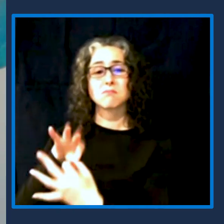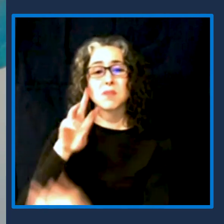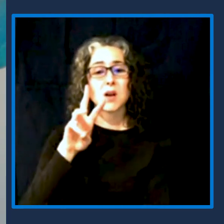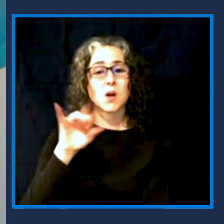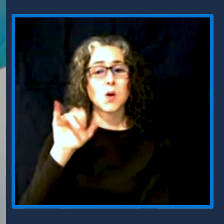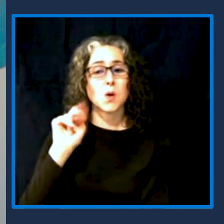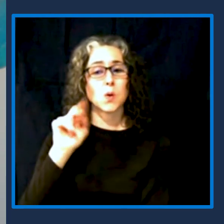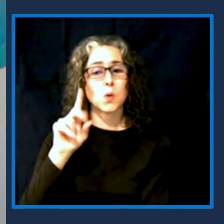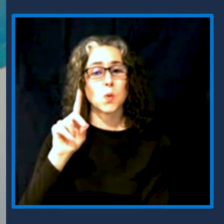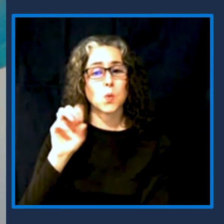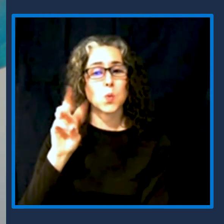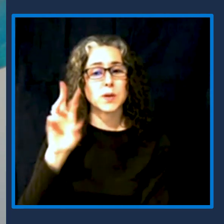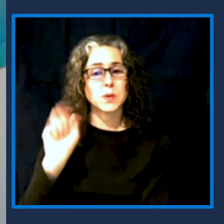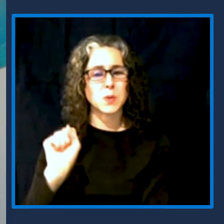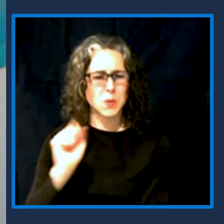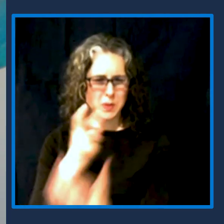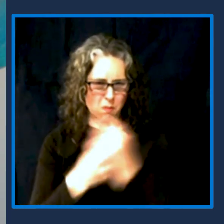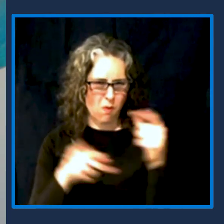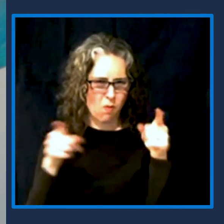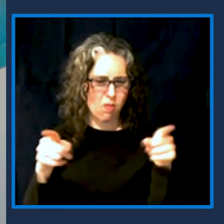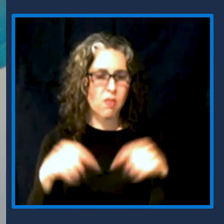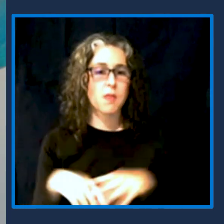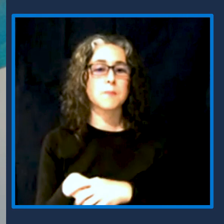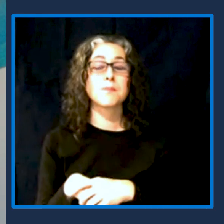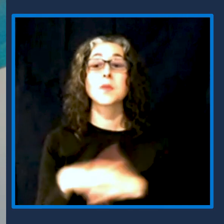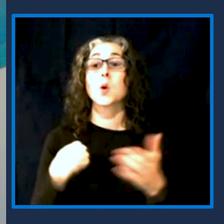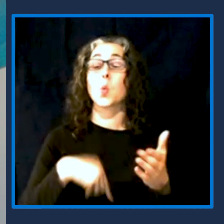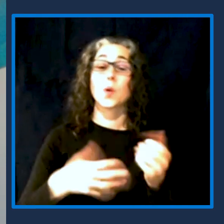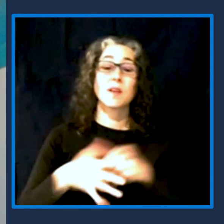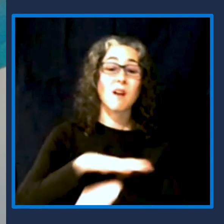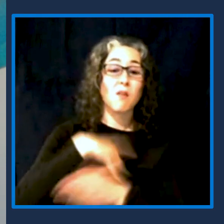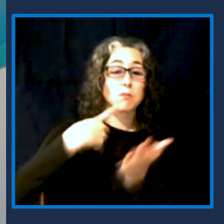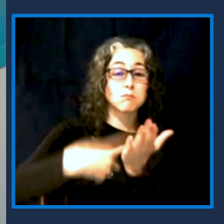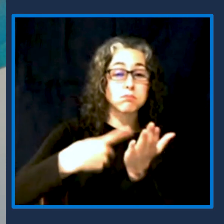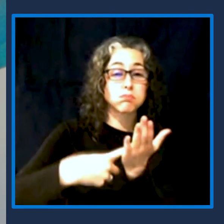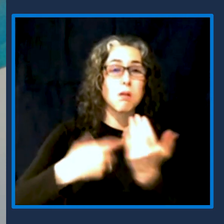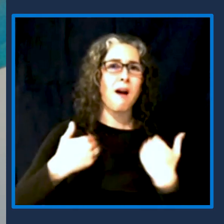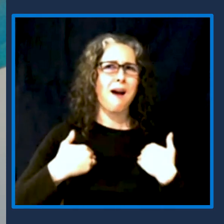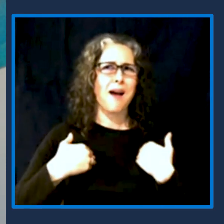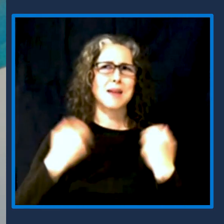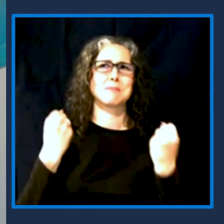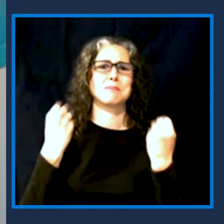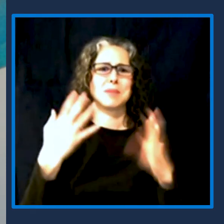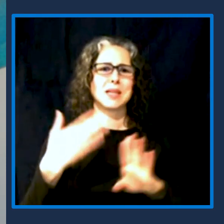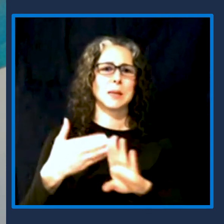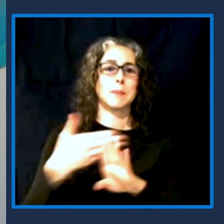and we covered some of this we had a lot of resources before on the other slide so please